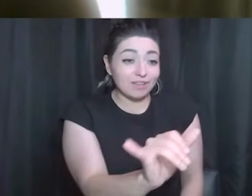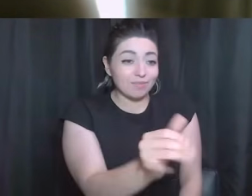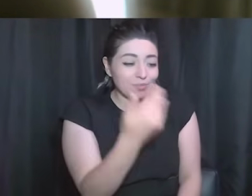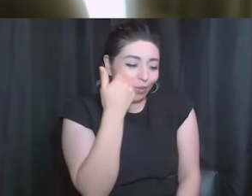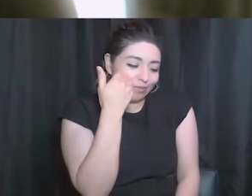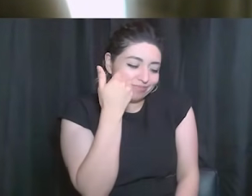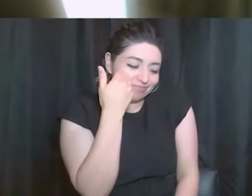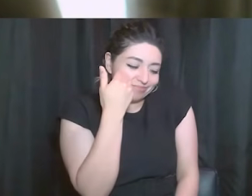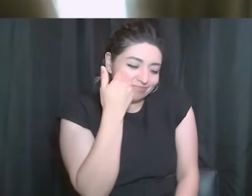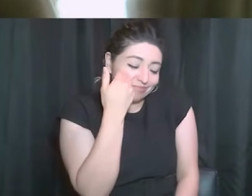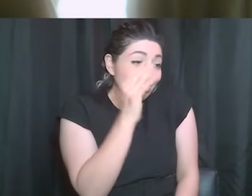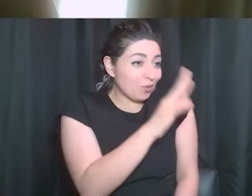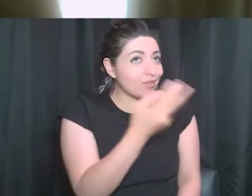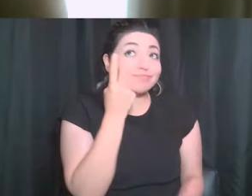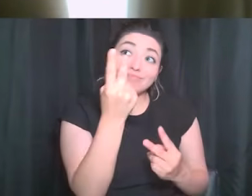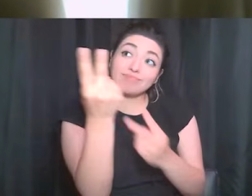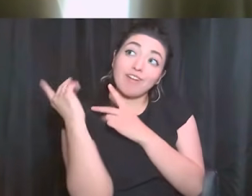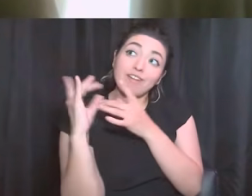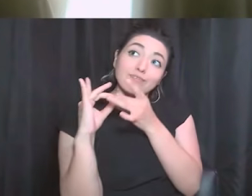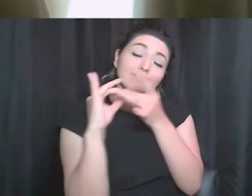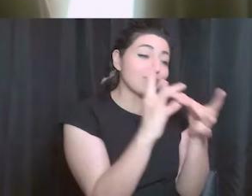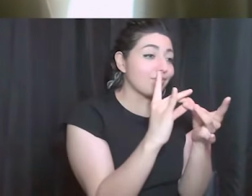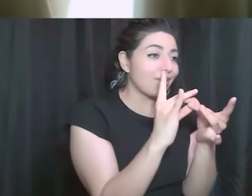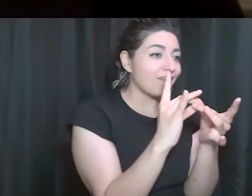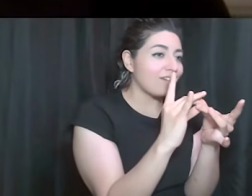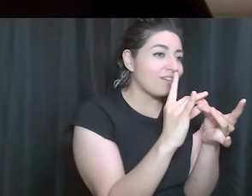hearing your memories of us? That was quite a gift in itself.